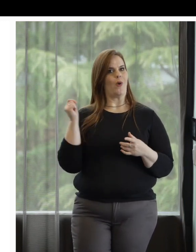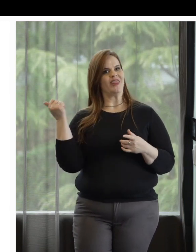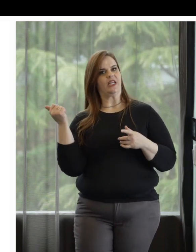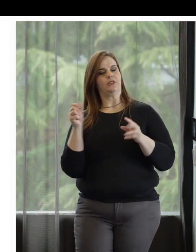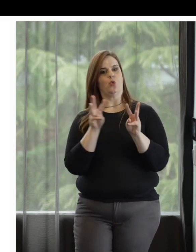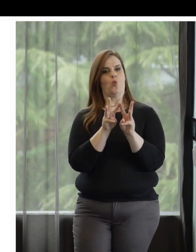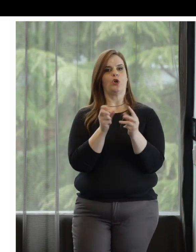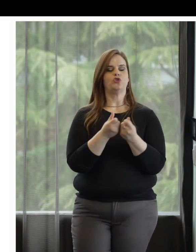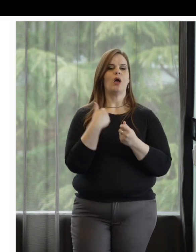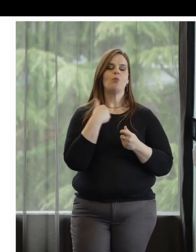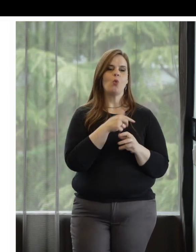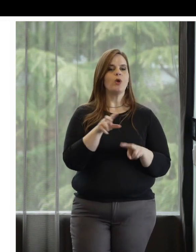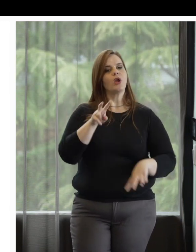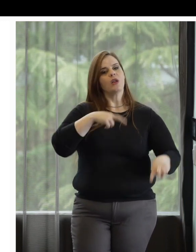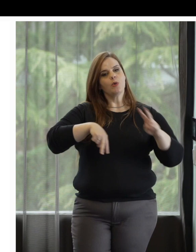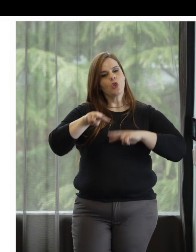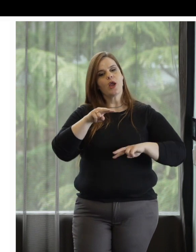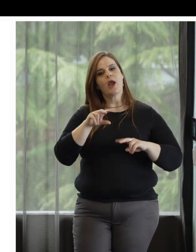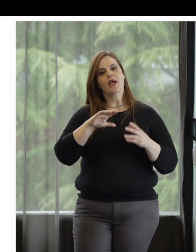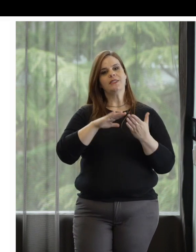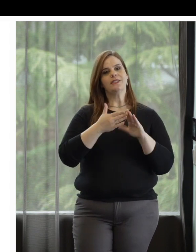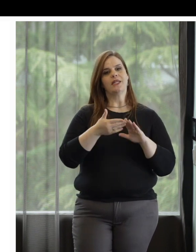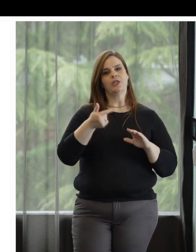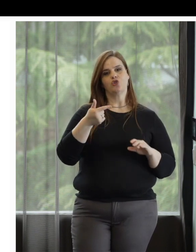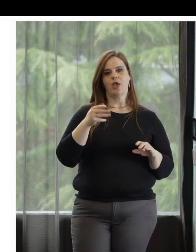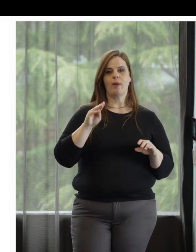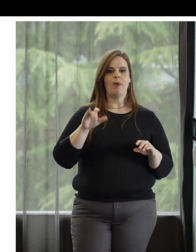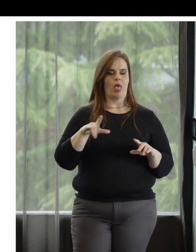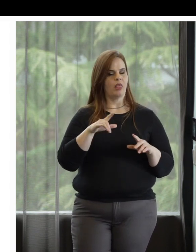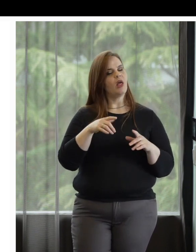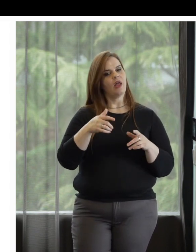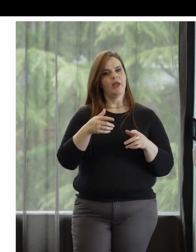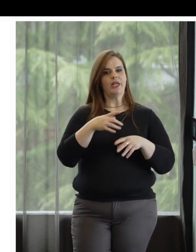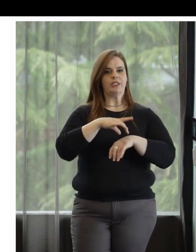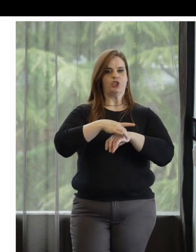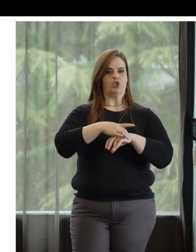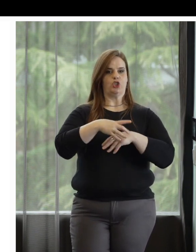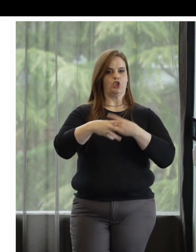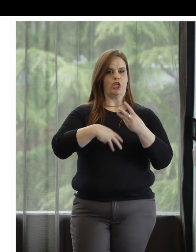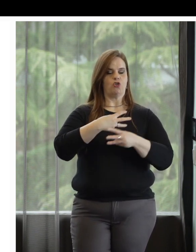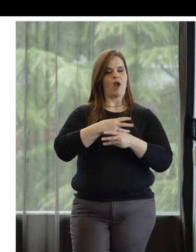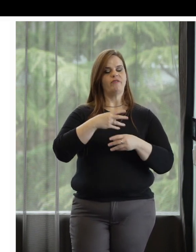looking at city G M L. The geographic data files in open